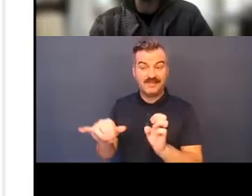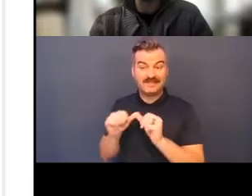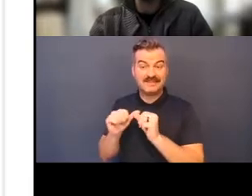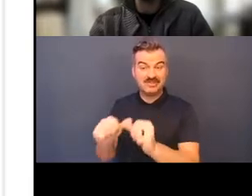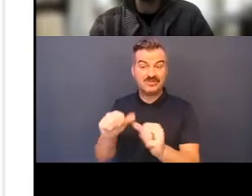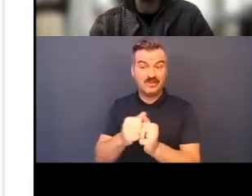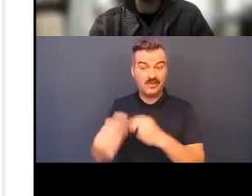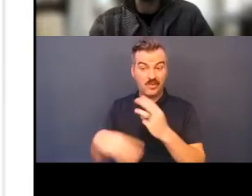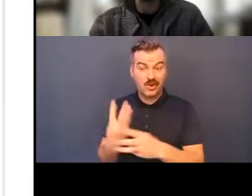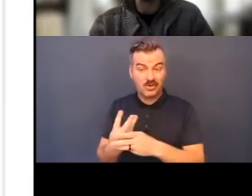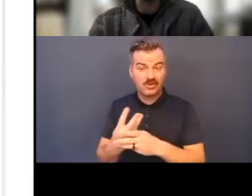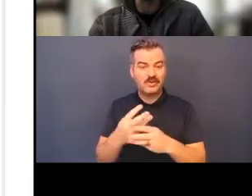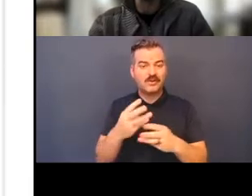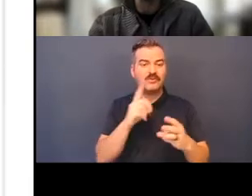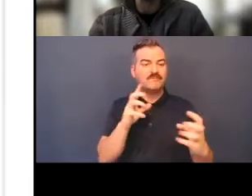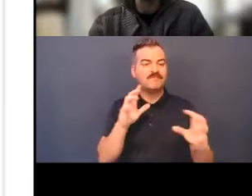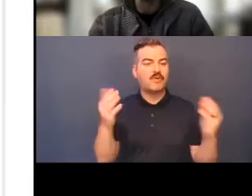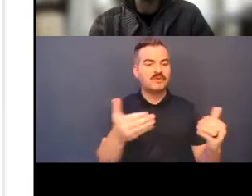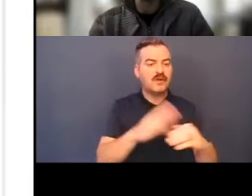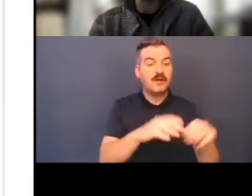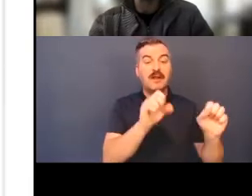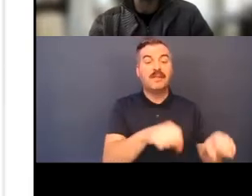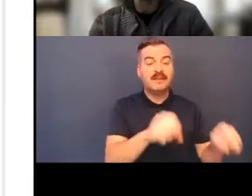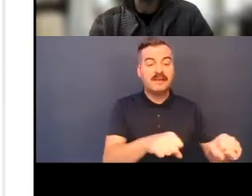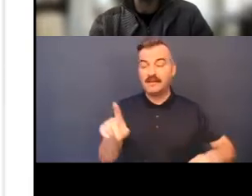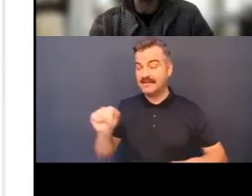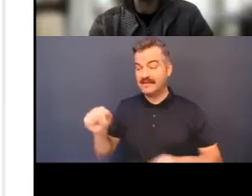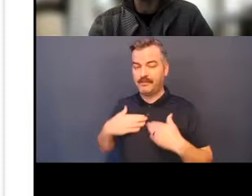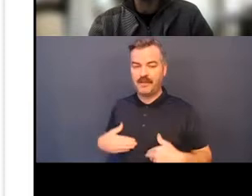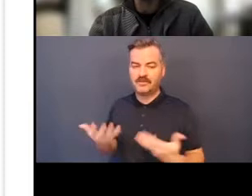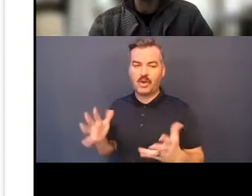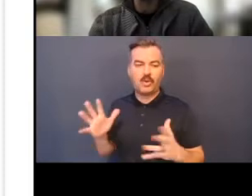organized around ability world in which disabled bodies are already misfits and a world that